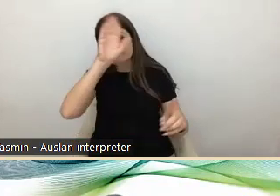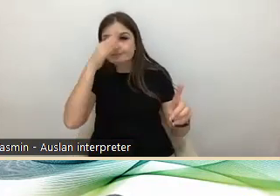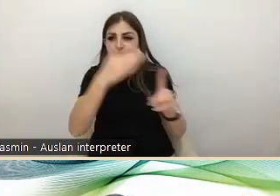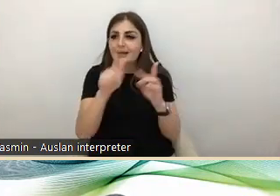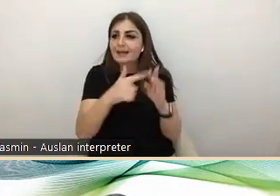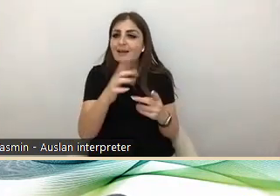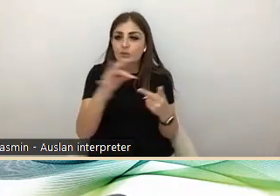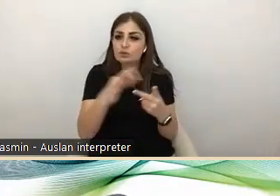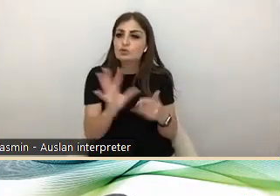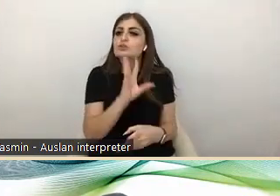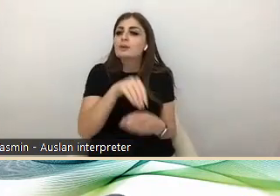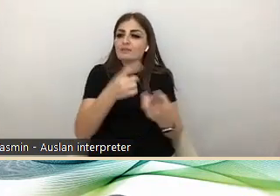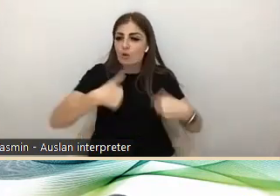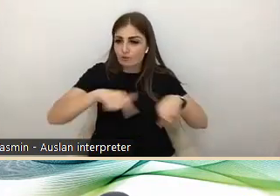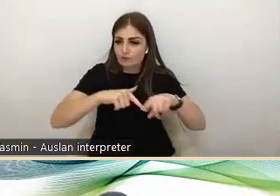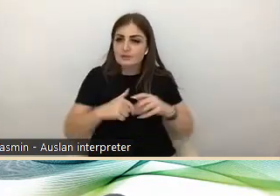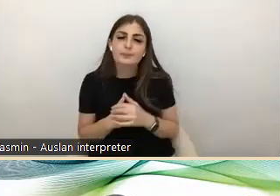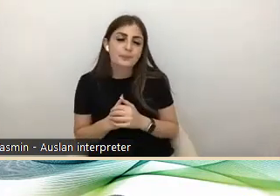choose to participate in the program.